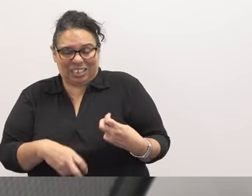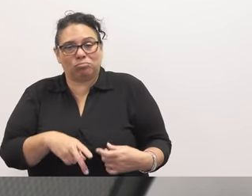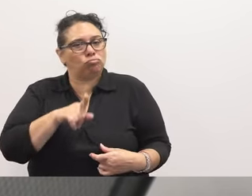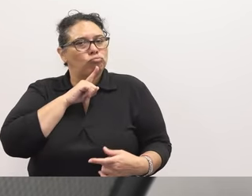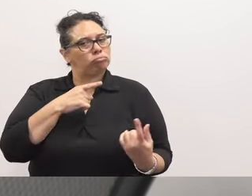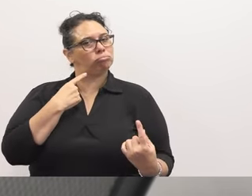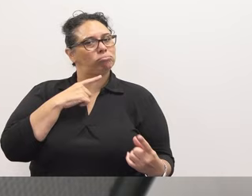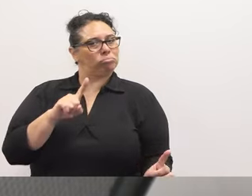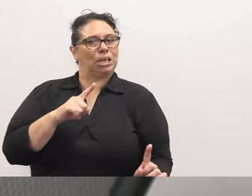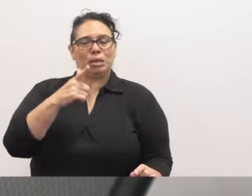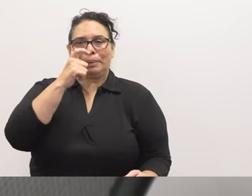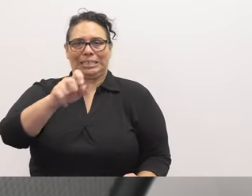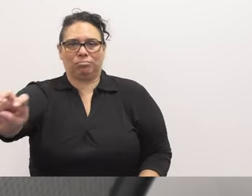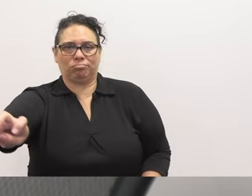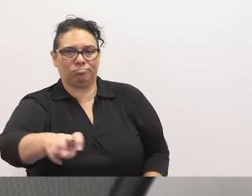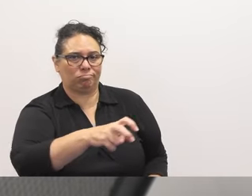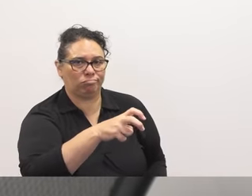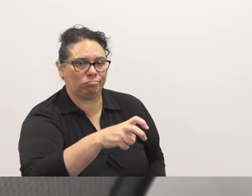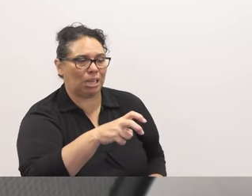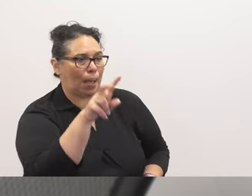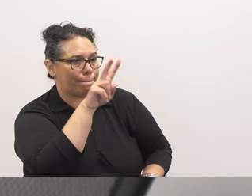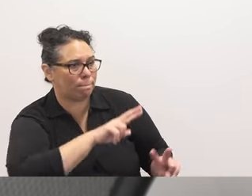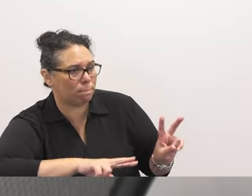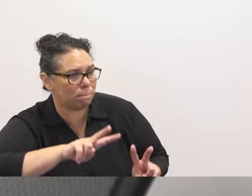because he was able to monitor and adjust his own instruction right away.